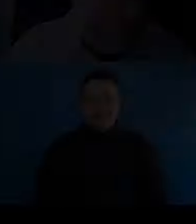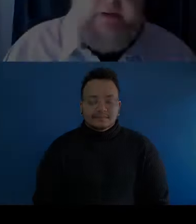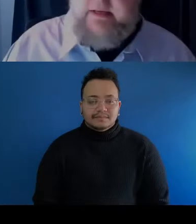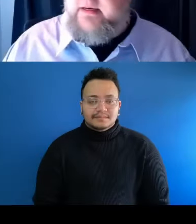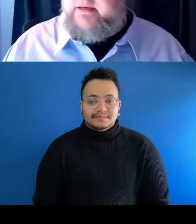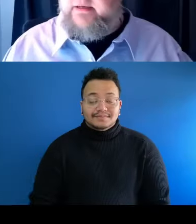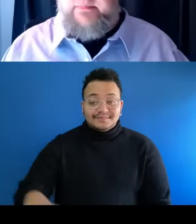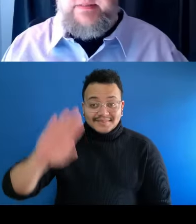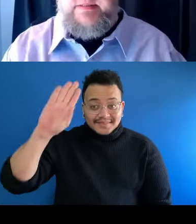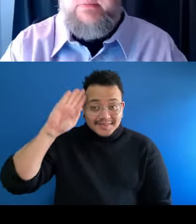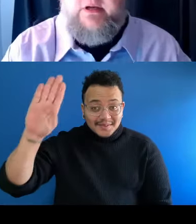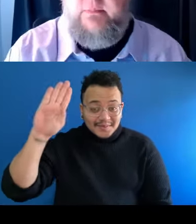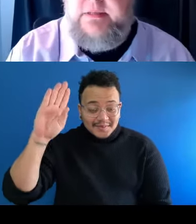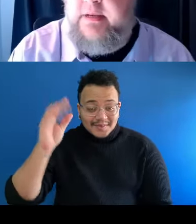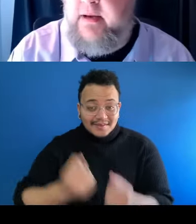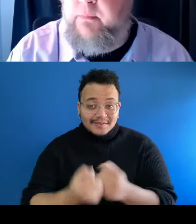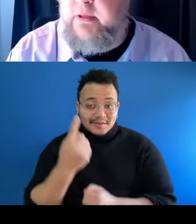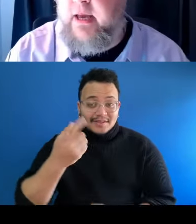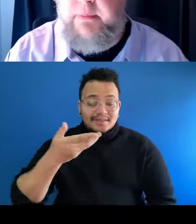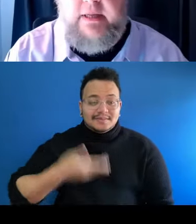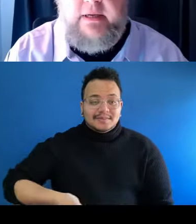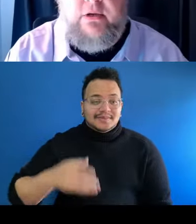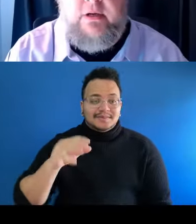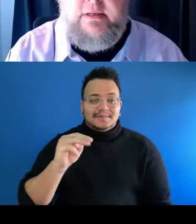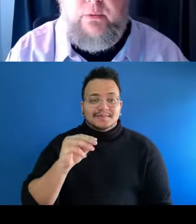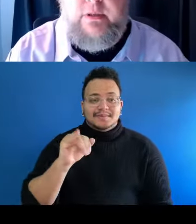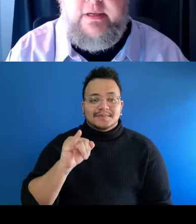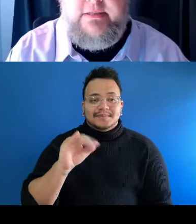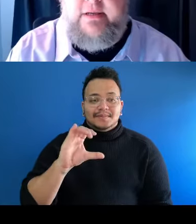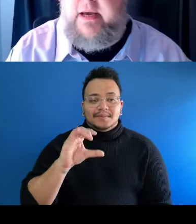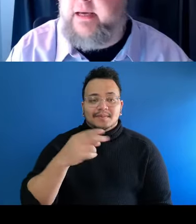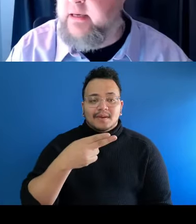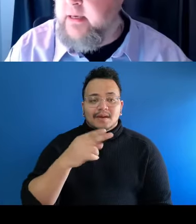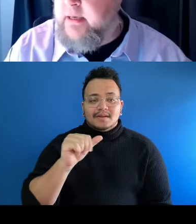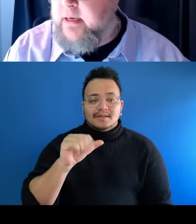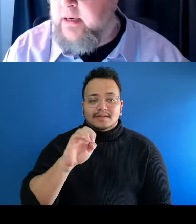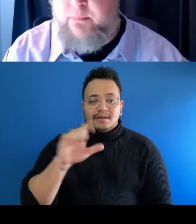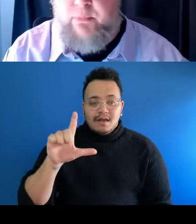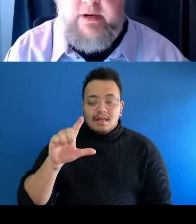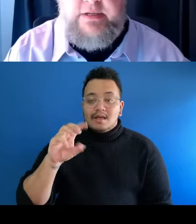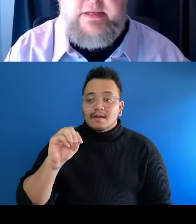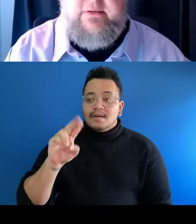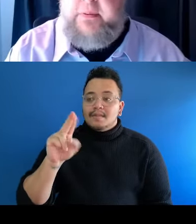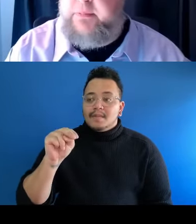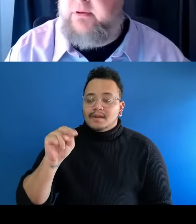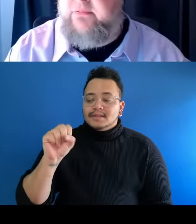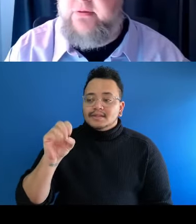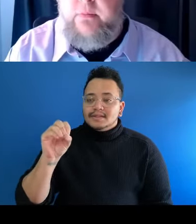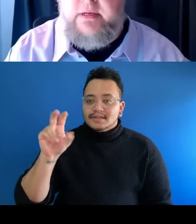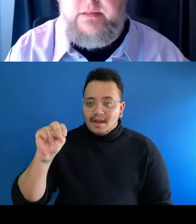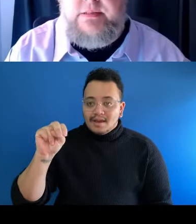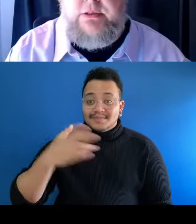Hey everybody, this is michael munson and I'm really happy that you're all here with us today. We wanna just give people a few minutes